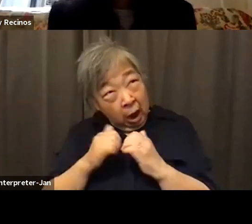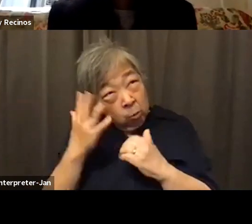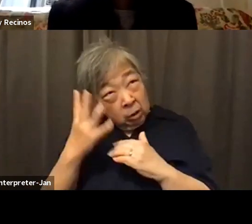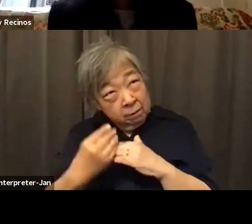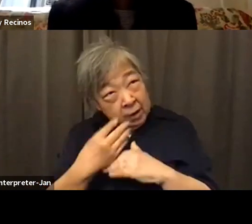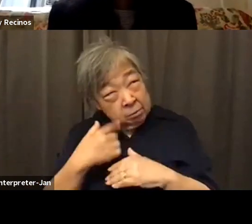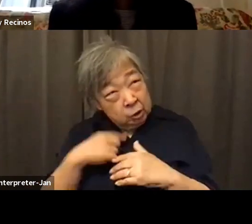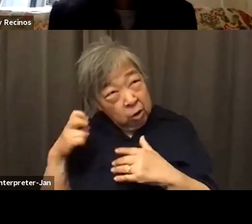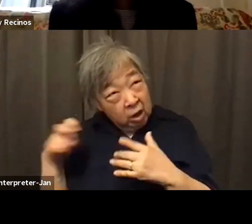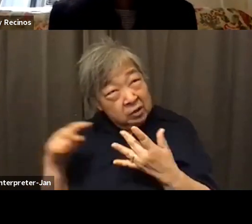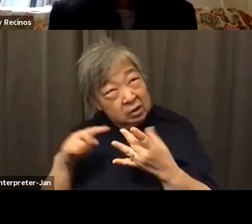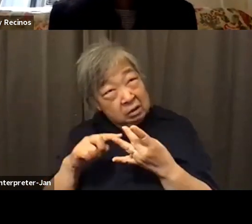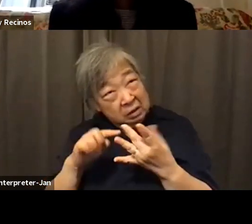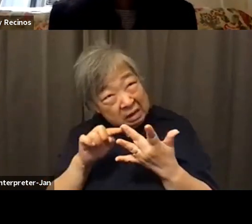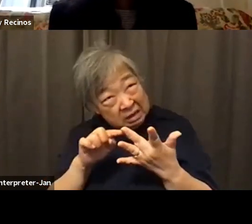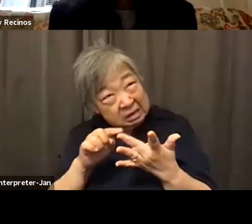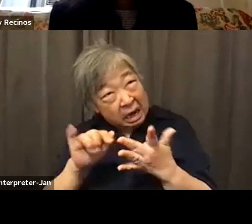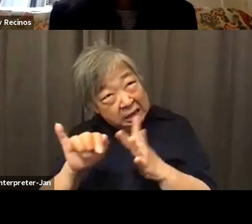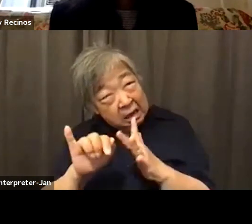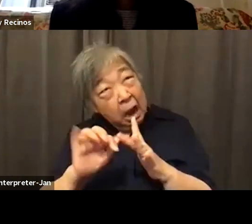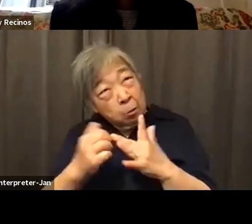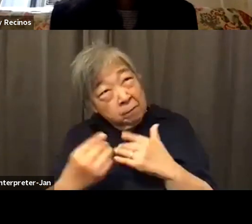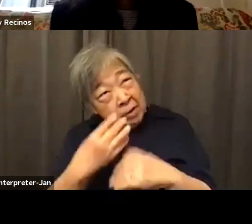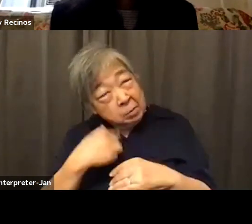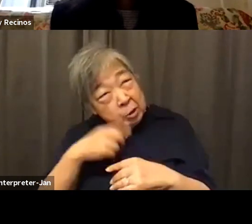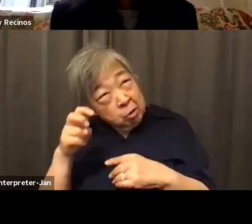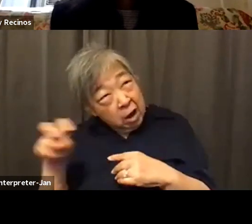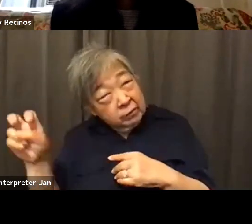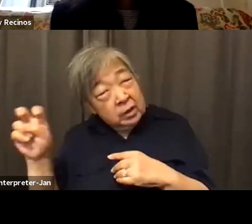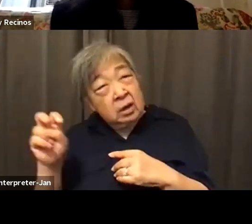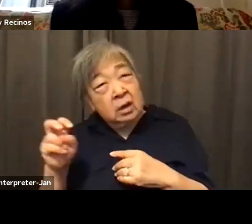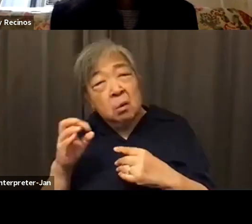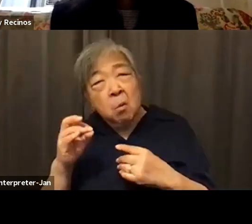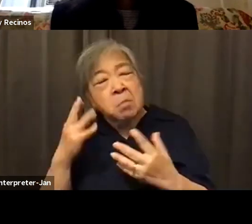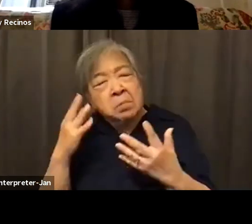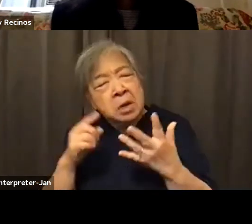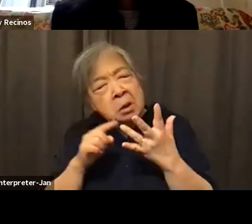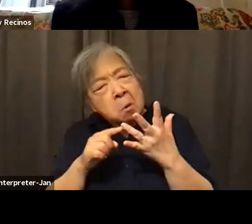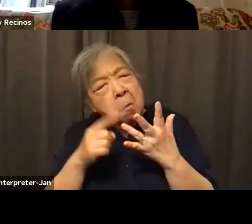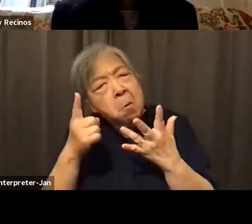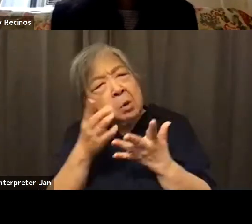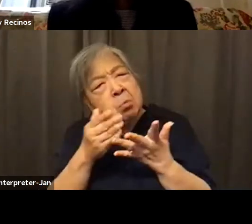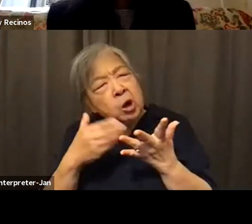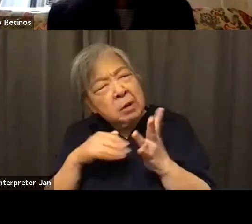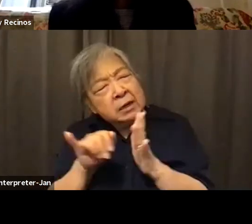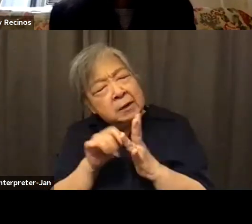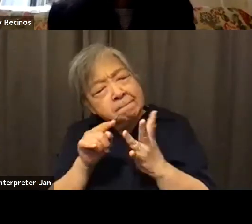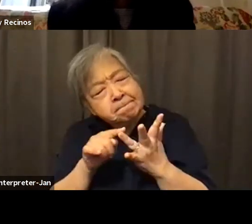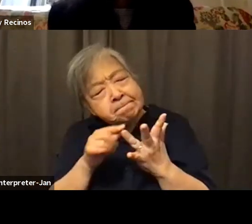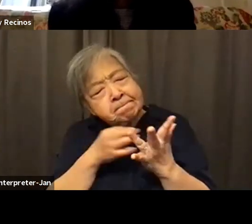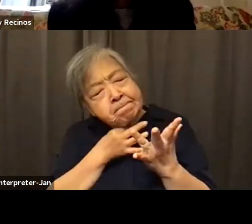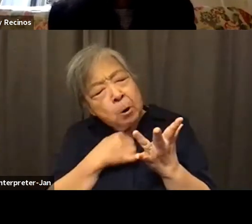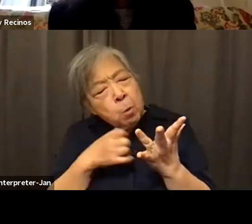And also, what wanting to learn more about a certain part of your identity. We touched on that as well.